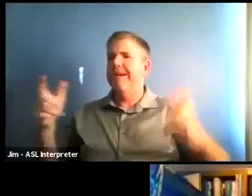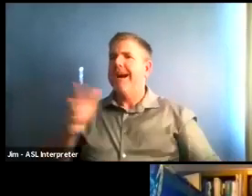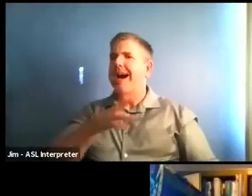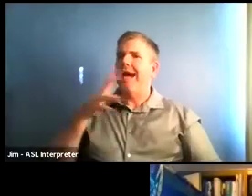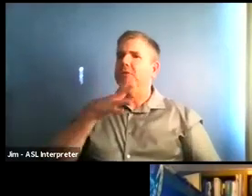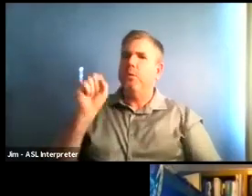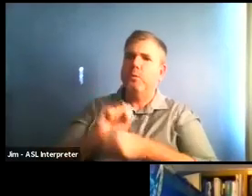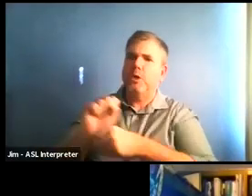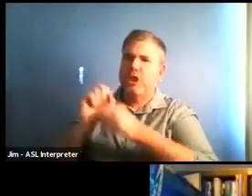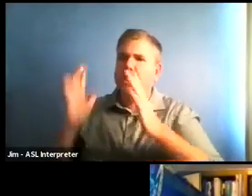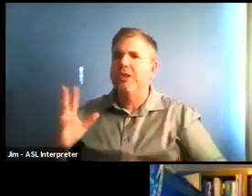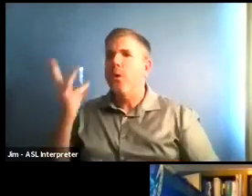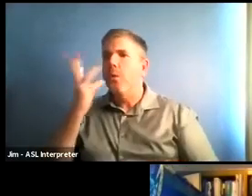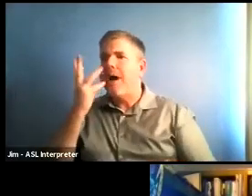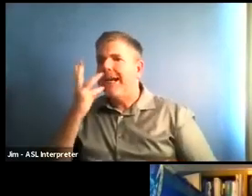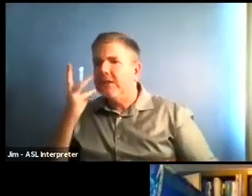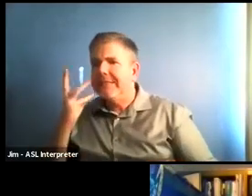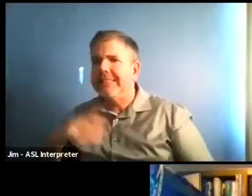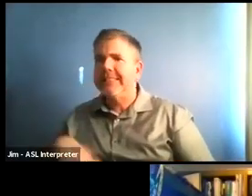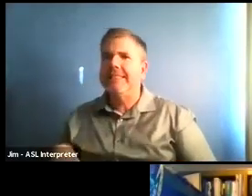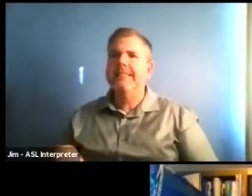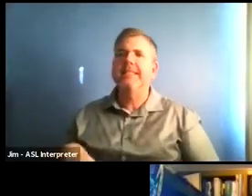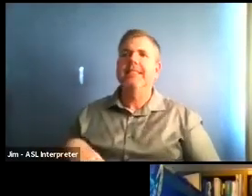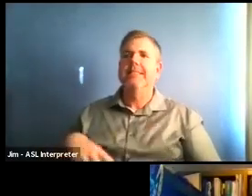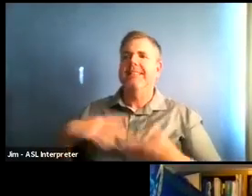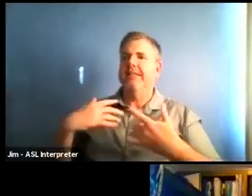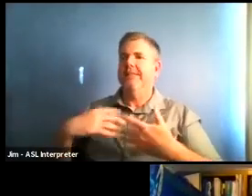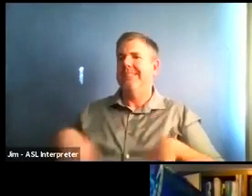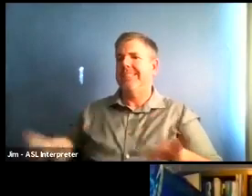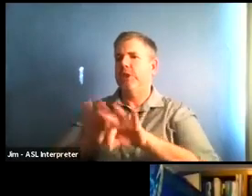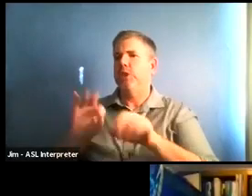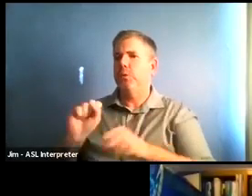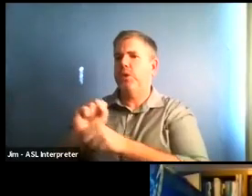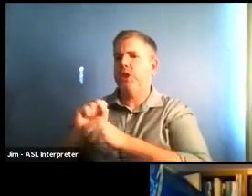Essential workers in Sonoma County also live and work within our borders.